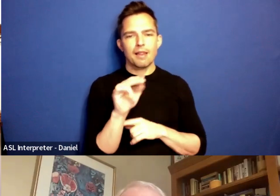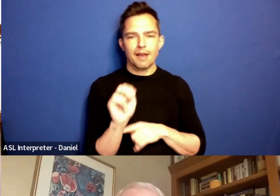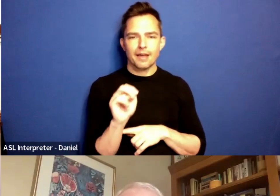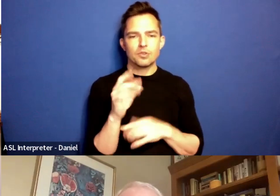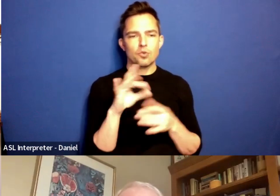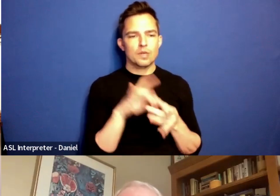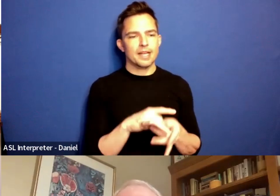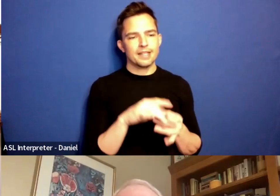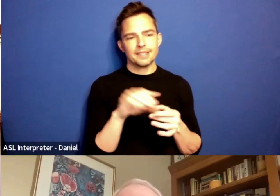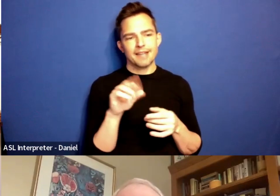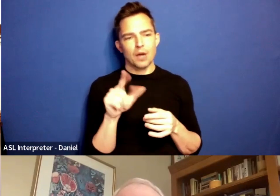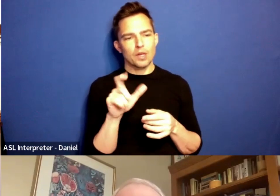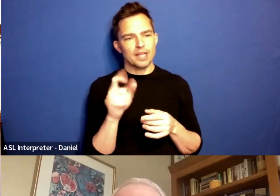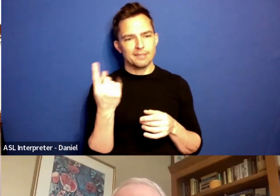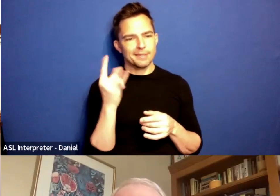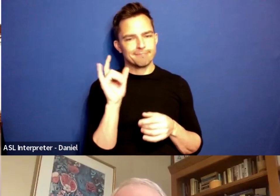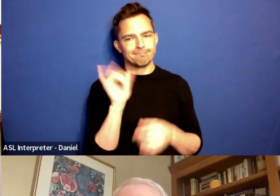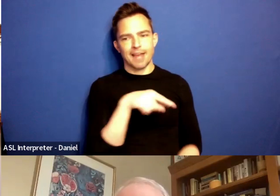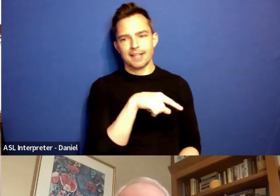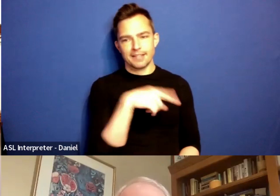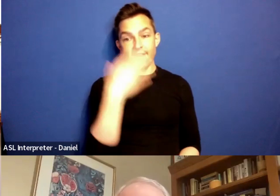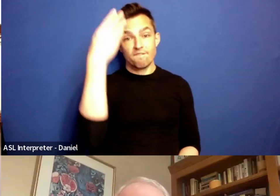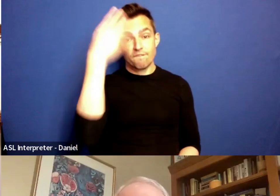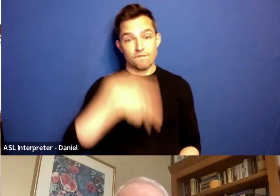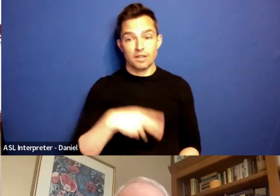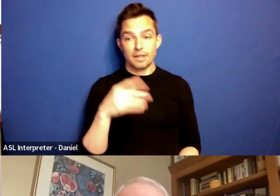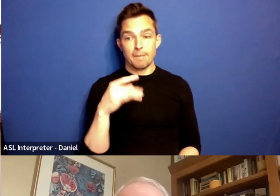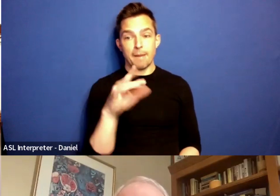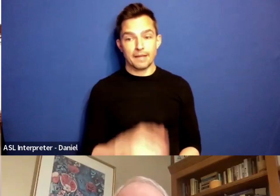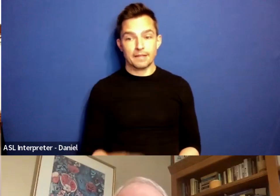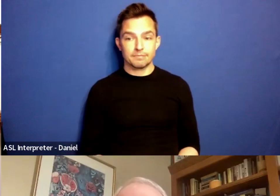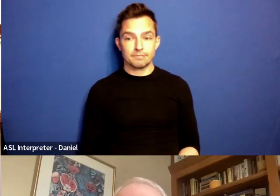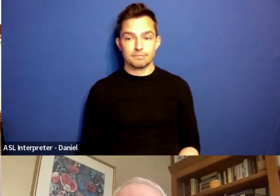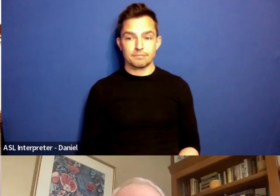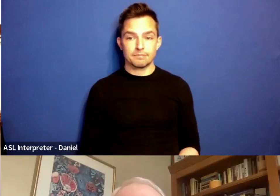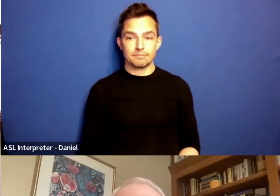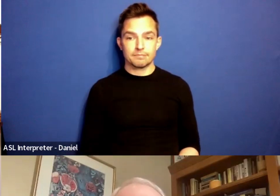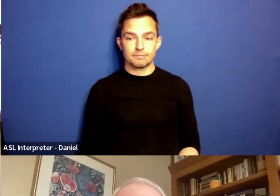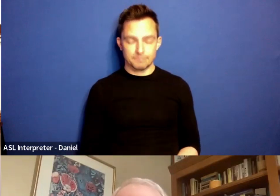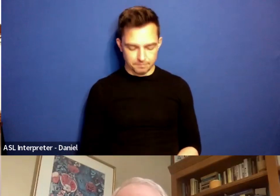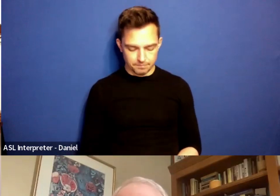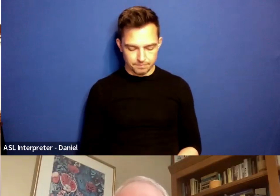outlet like that in front of the public because otherwise they forget the proliferation of two